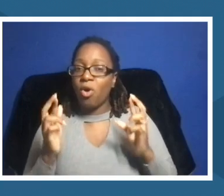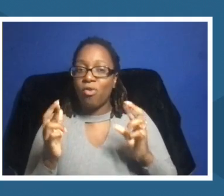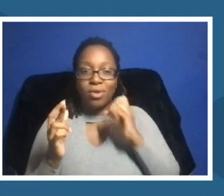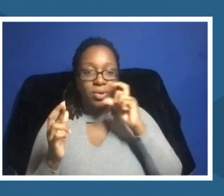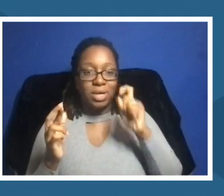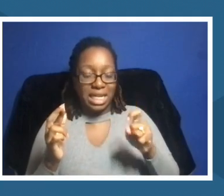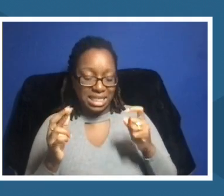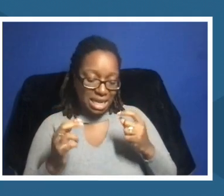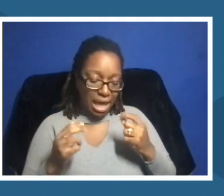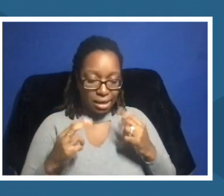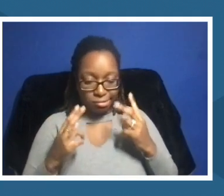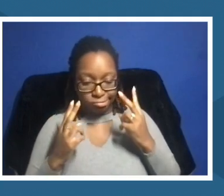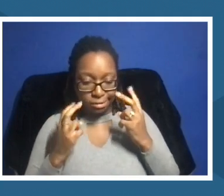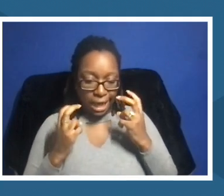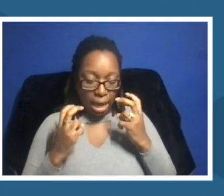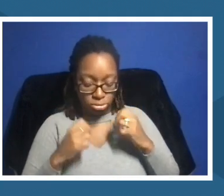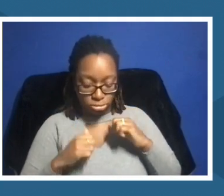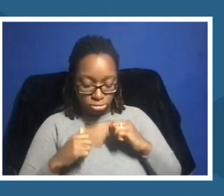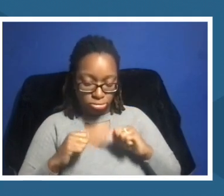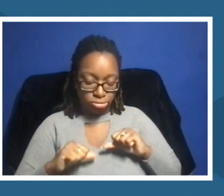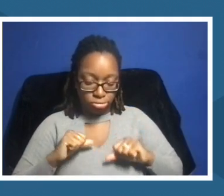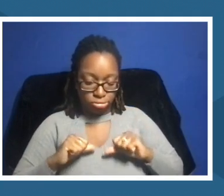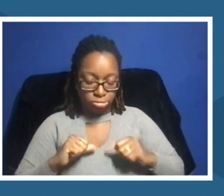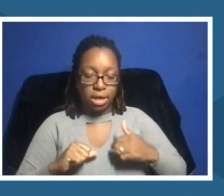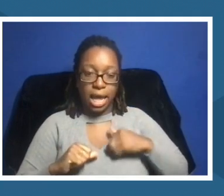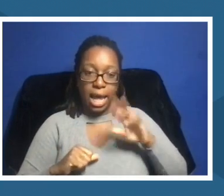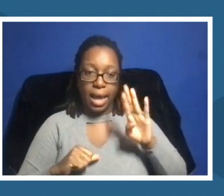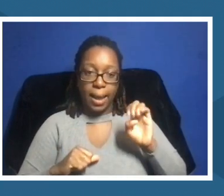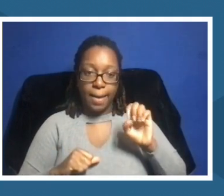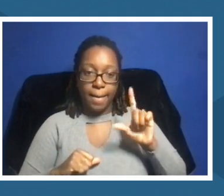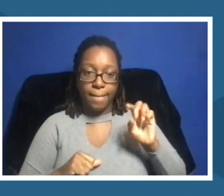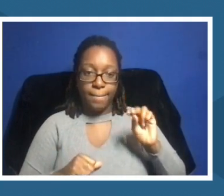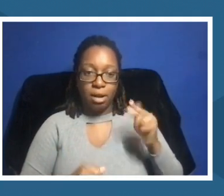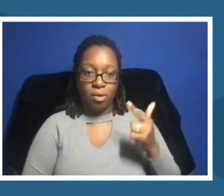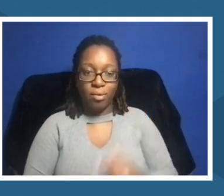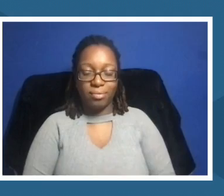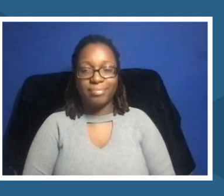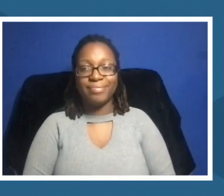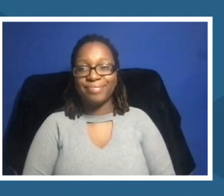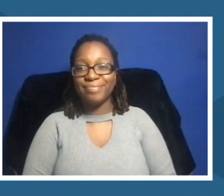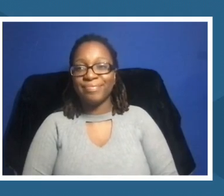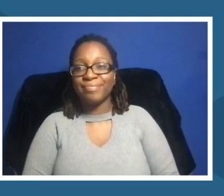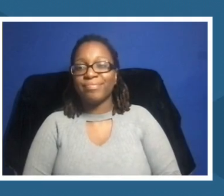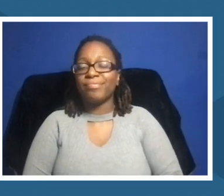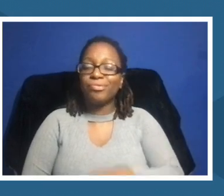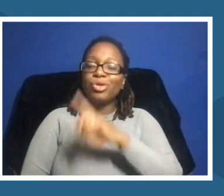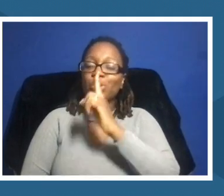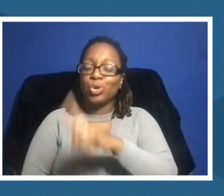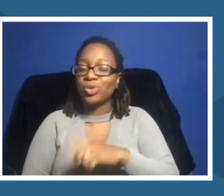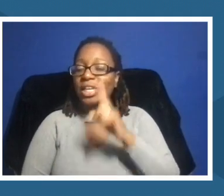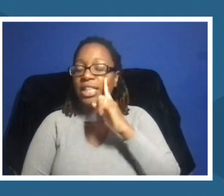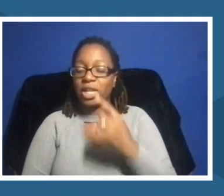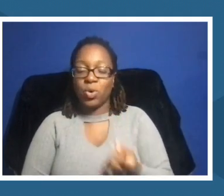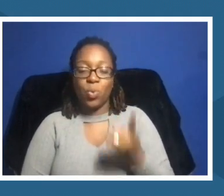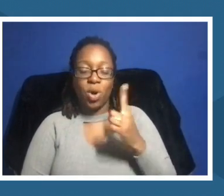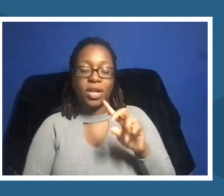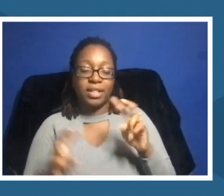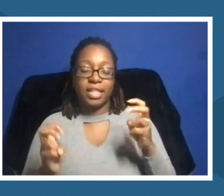belonging yeah for sure i think one of the themes um in the